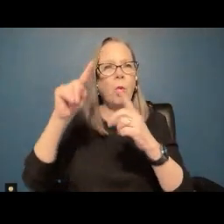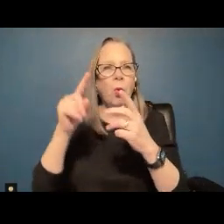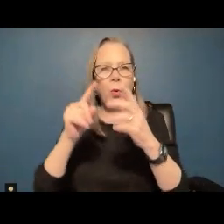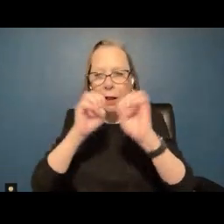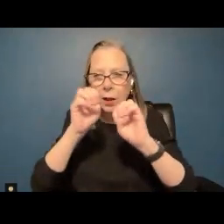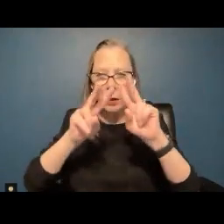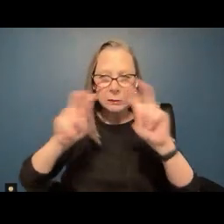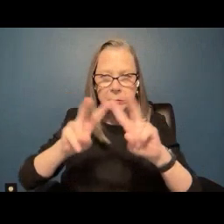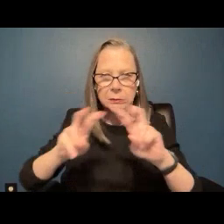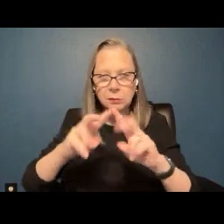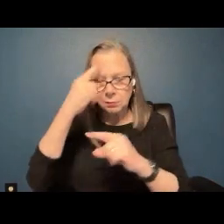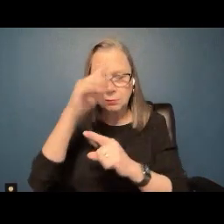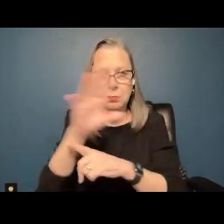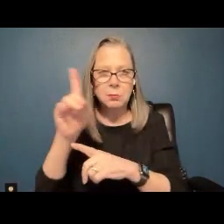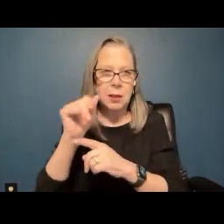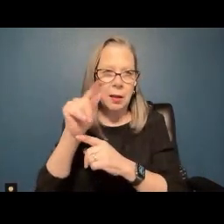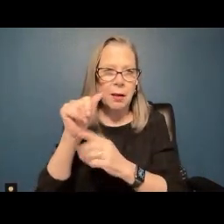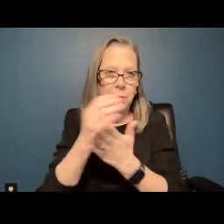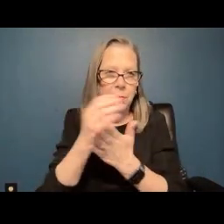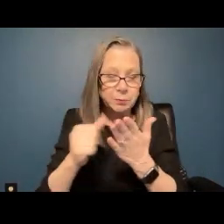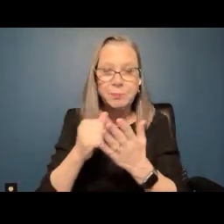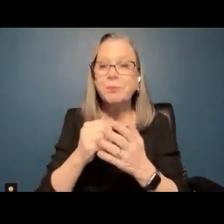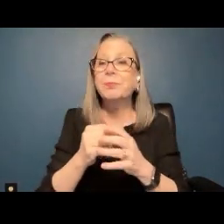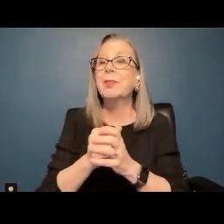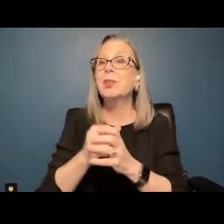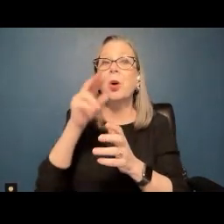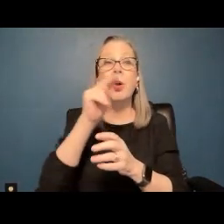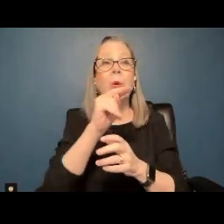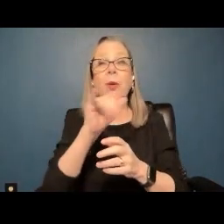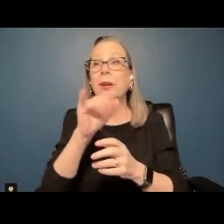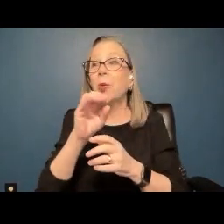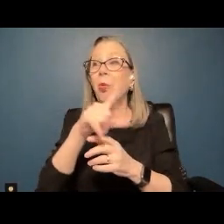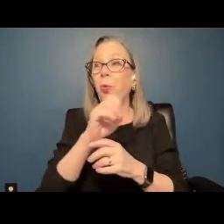So Ditto to Nicole's comments. Thank you to all of the folks.